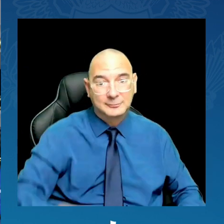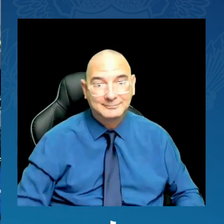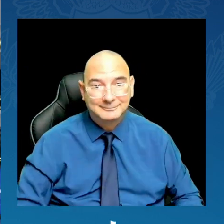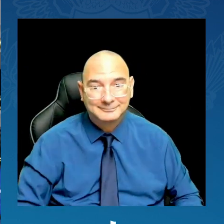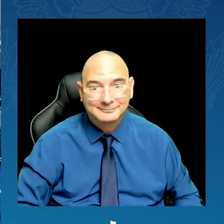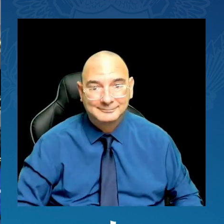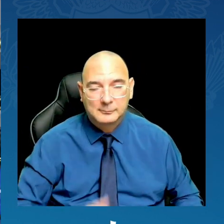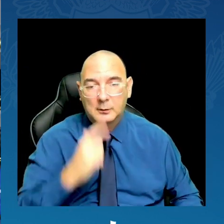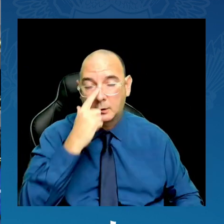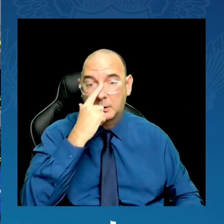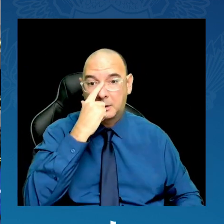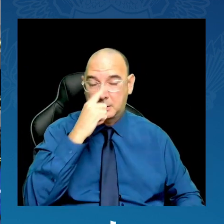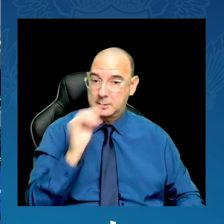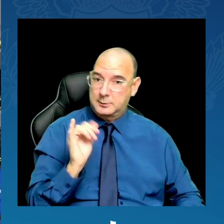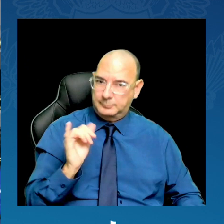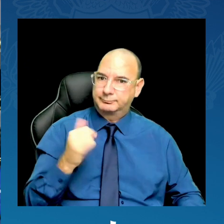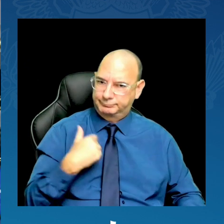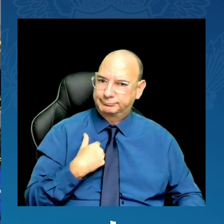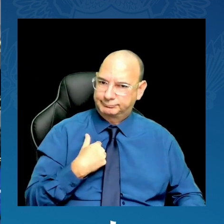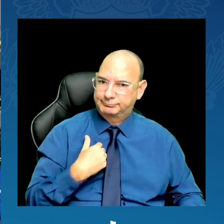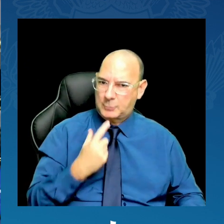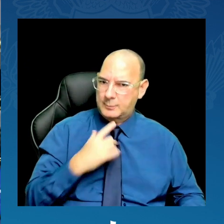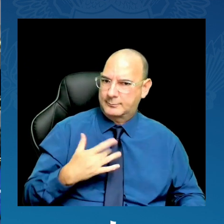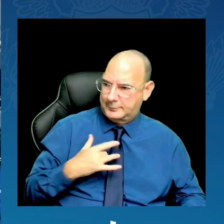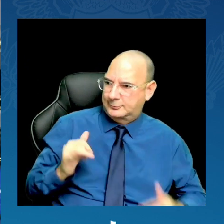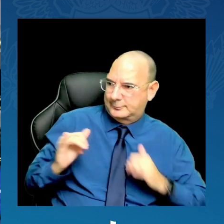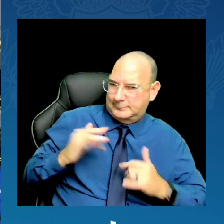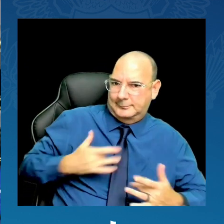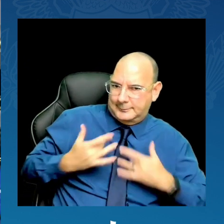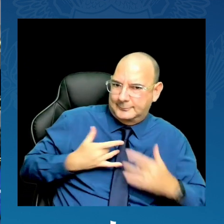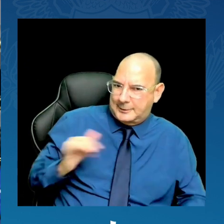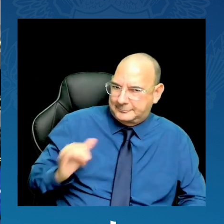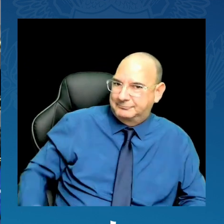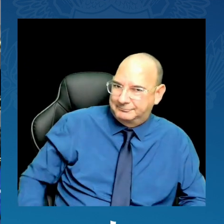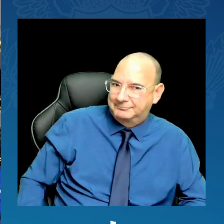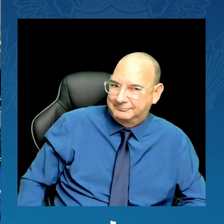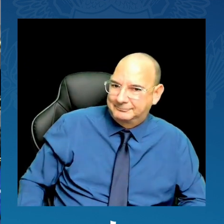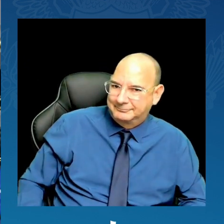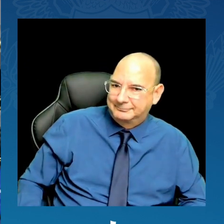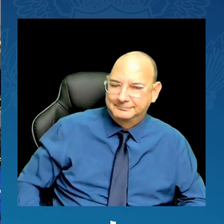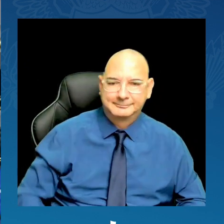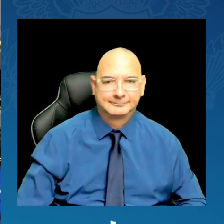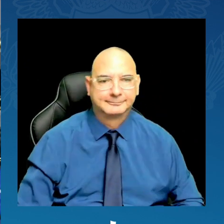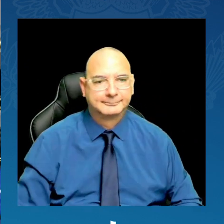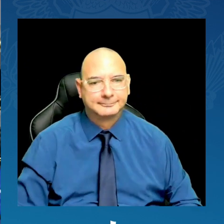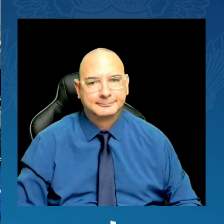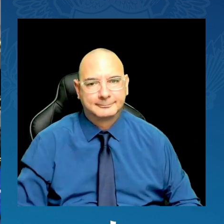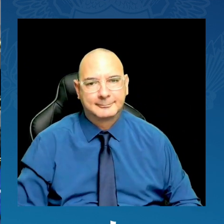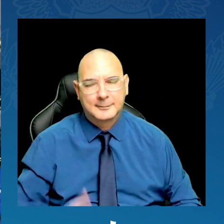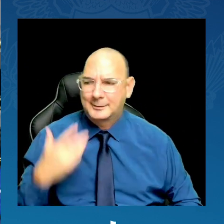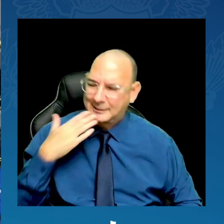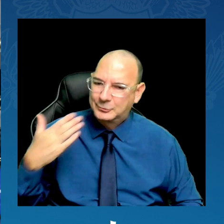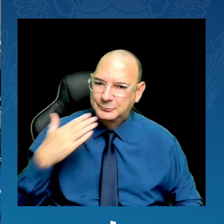The Vice President: Thank you. And now Administrator Bill Nelson.